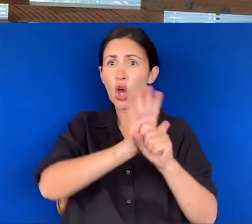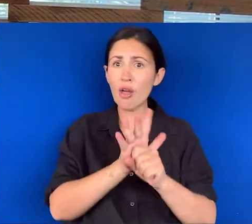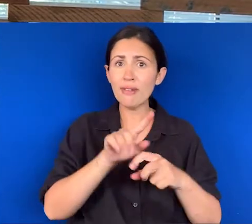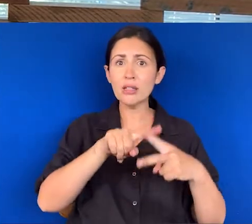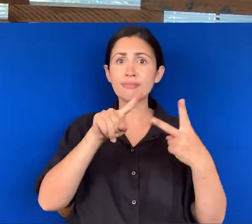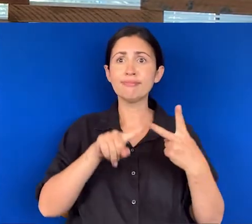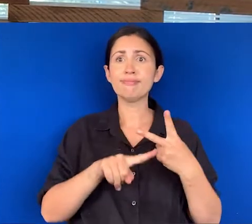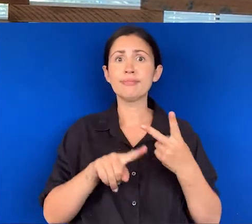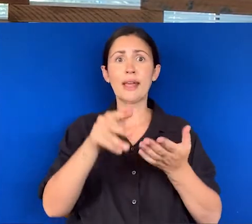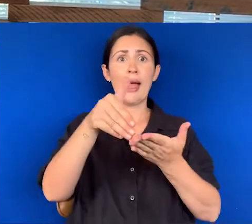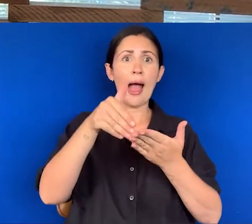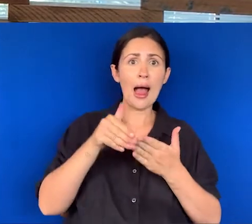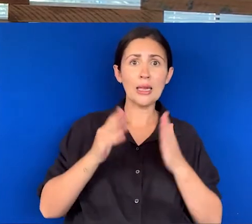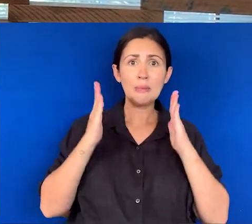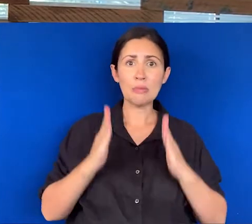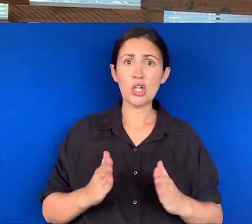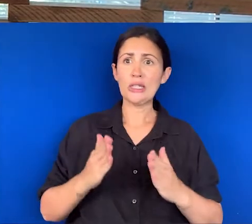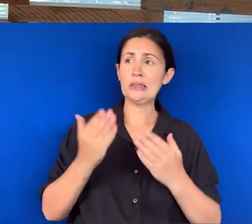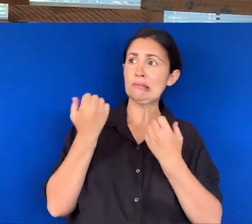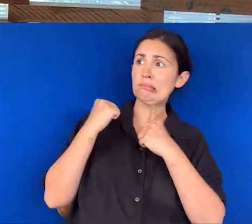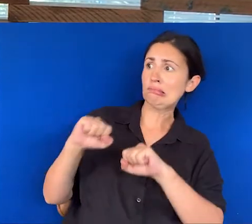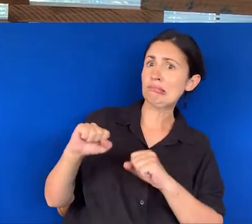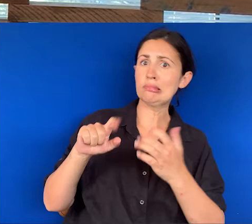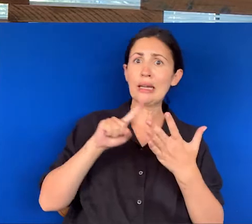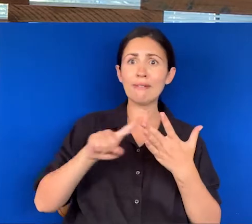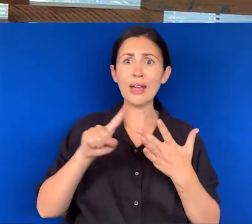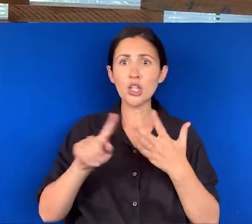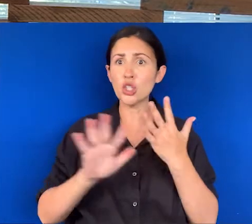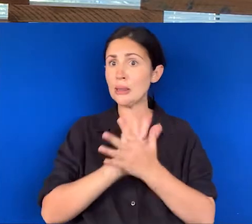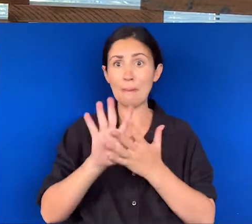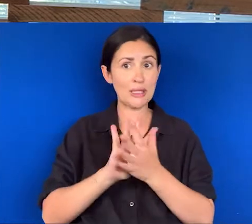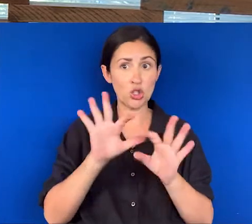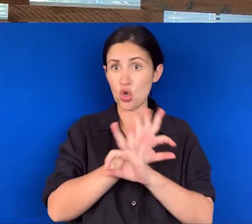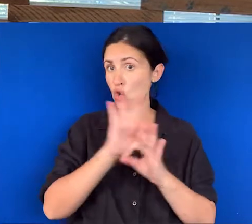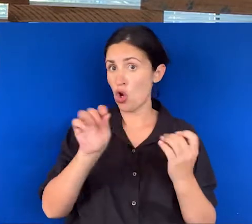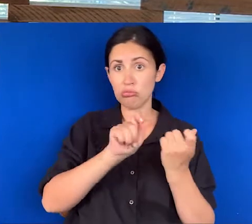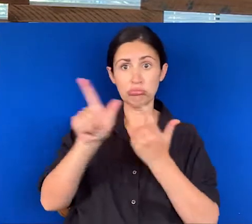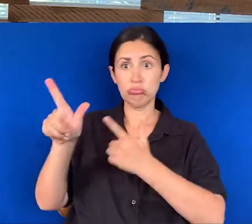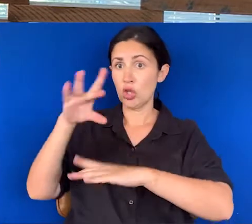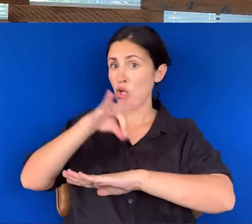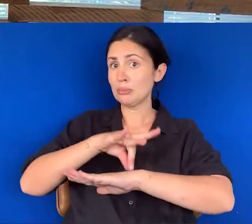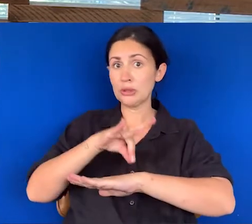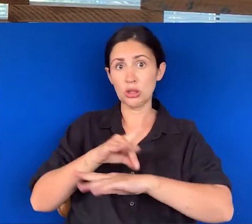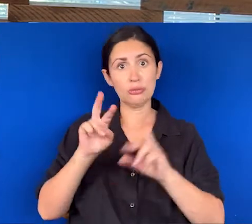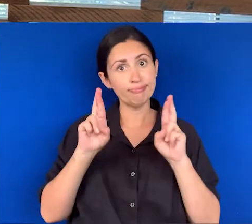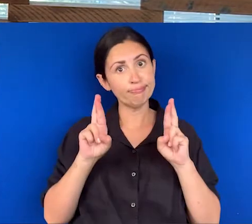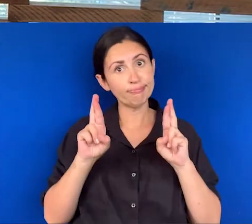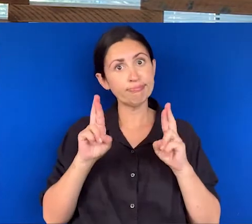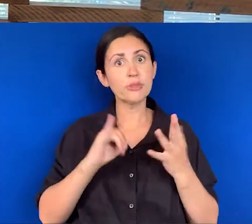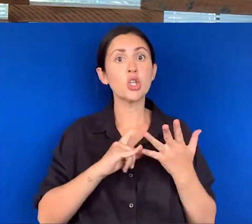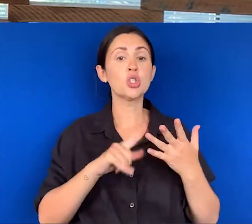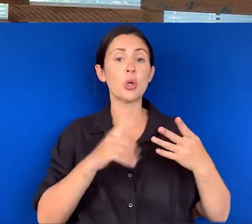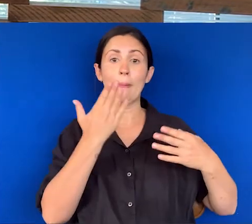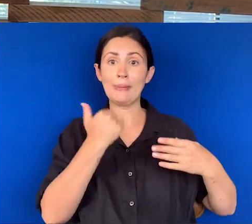and so that is what will give you the greatest protection. So, you have your first and second dose